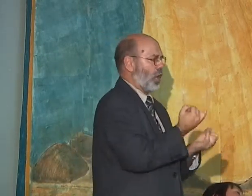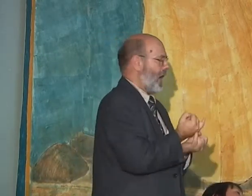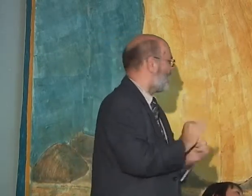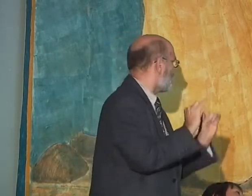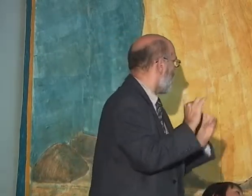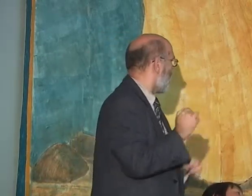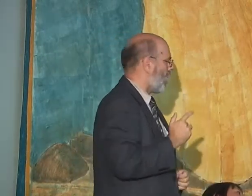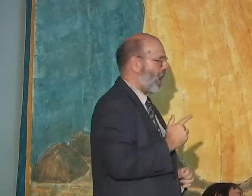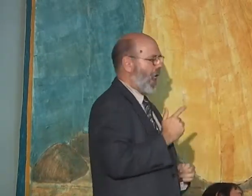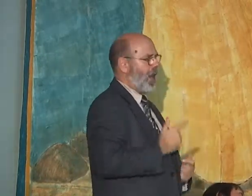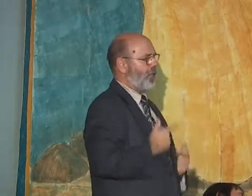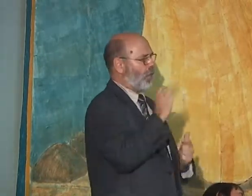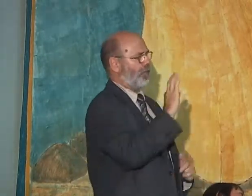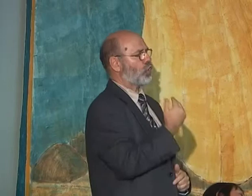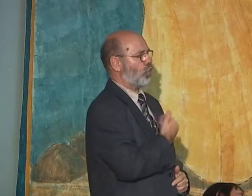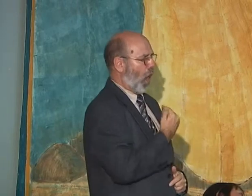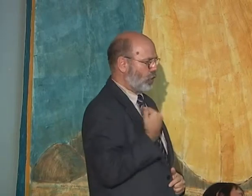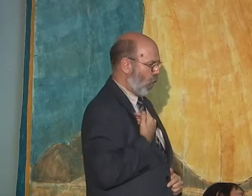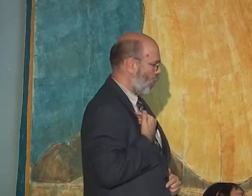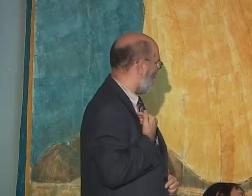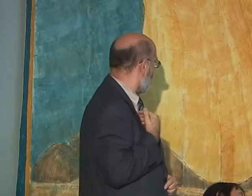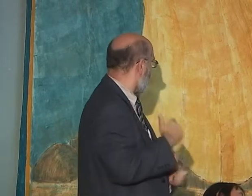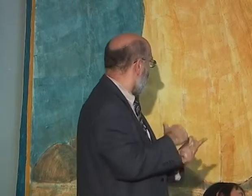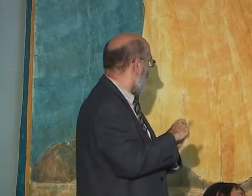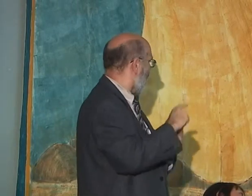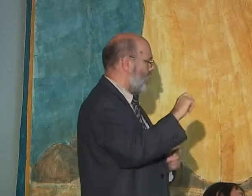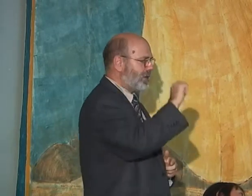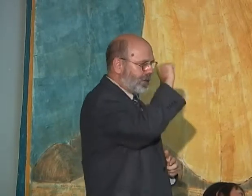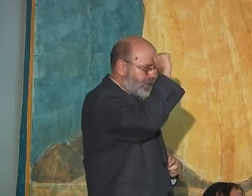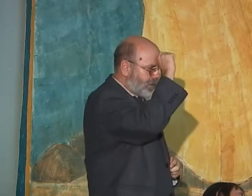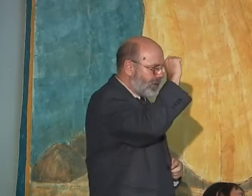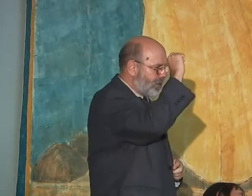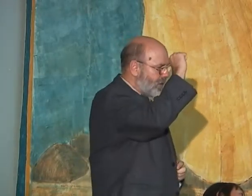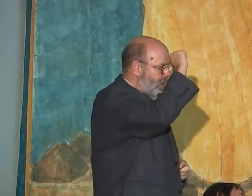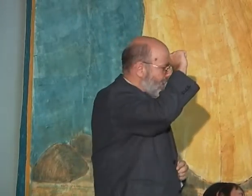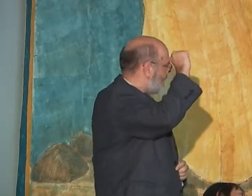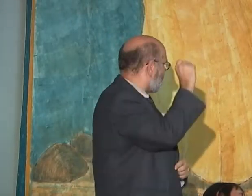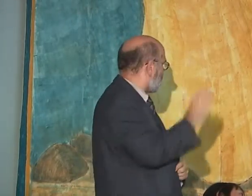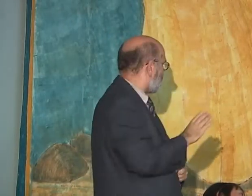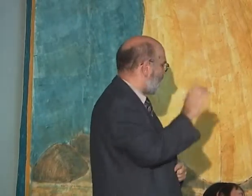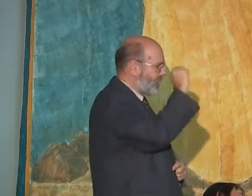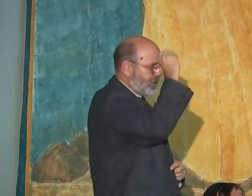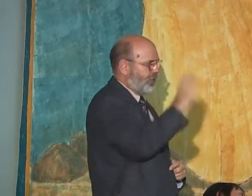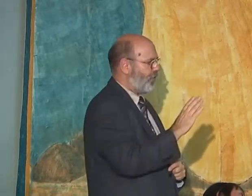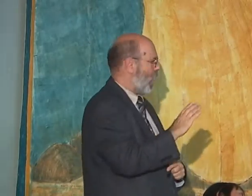including the ARCH legal system. I'm sorry, the ARCH Disability Law Centre